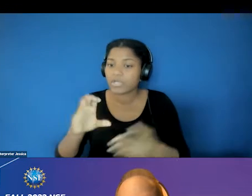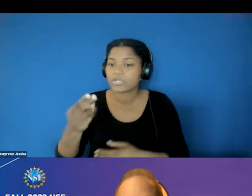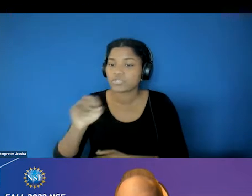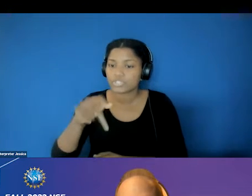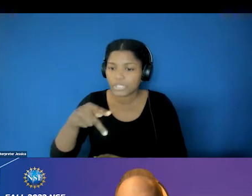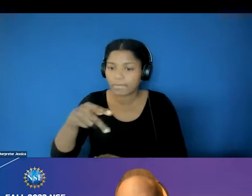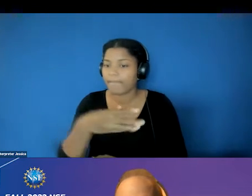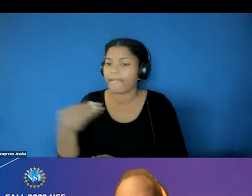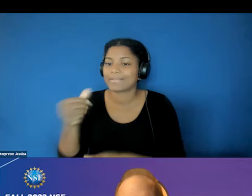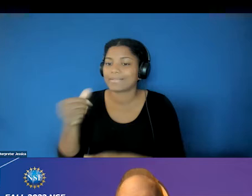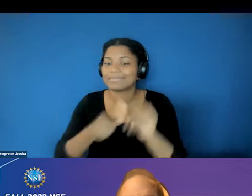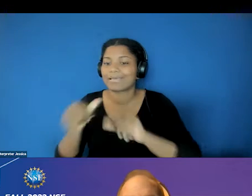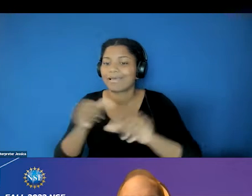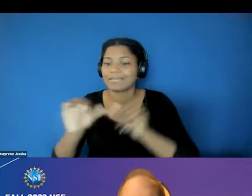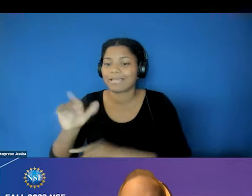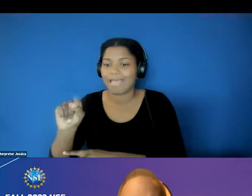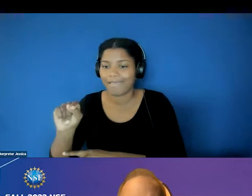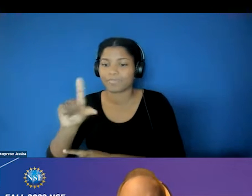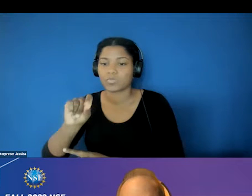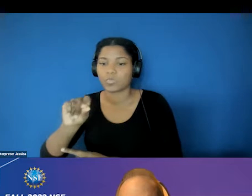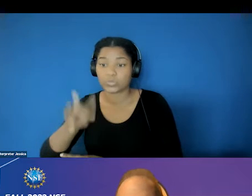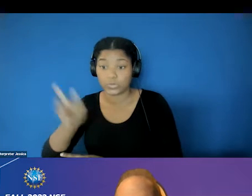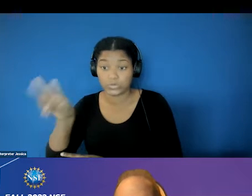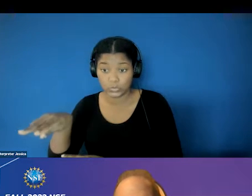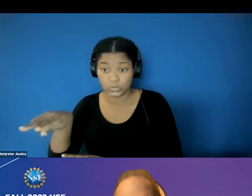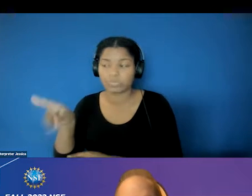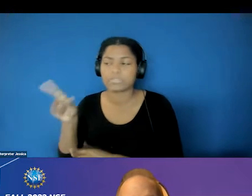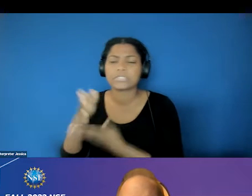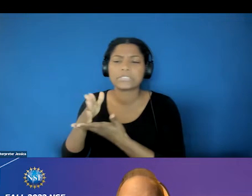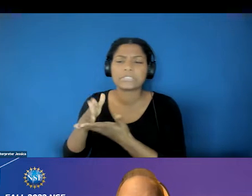of 2022 had some sections that specifically refer